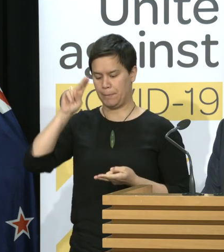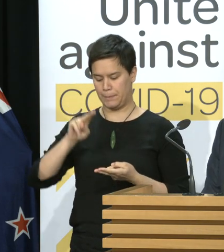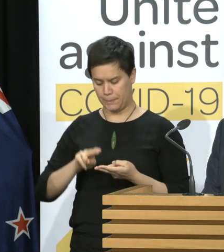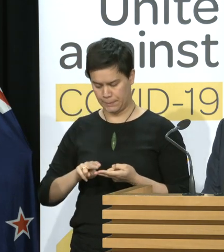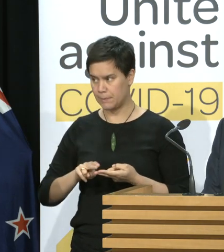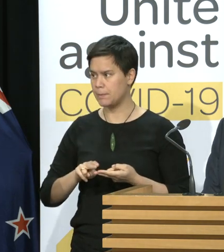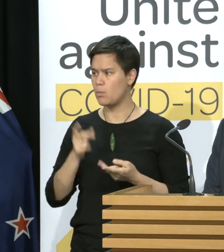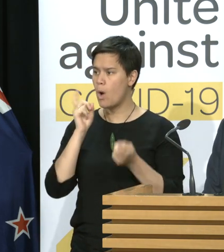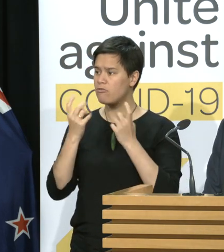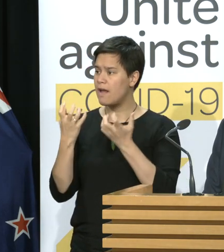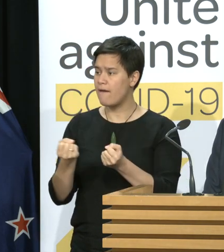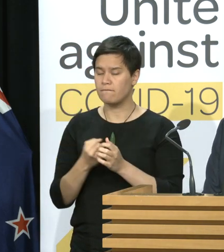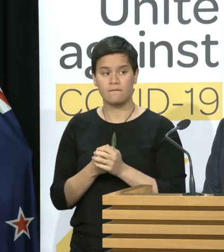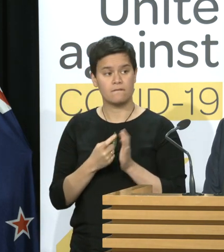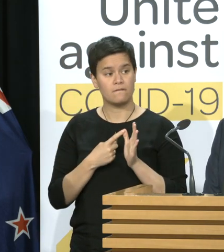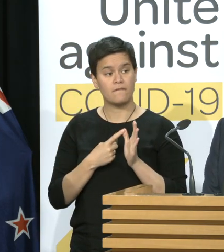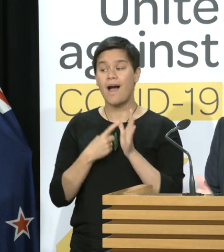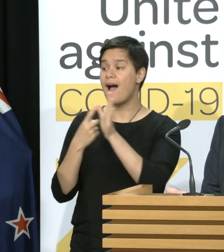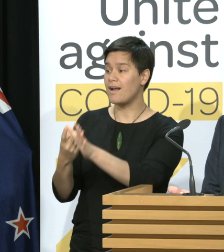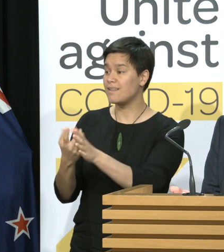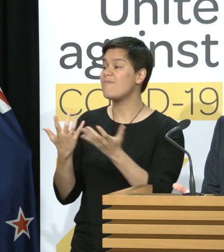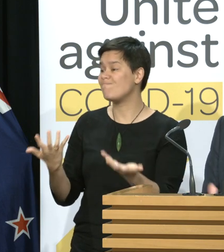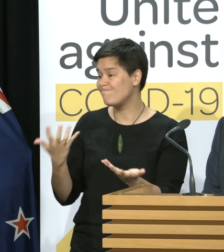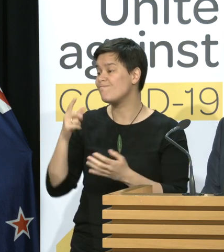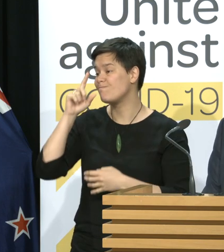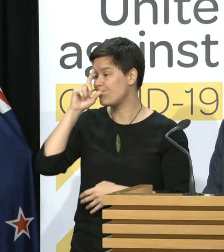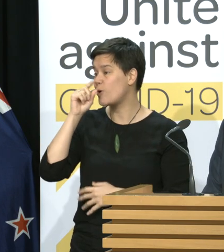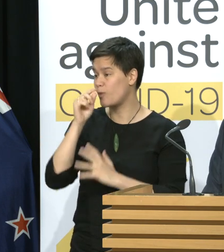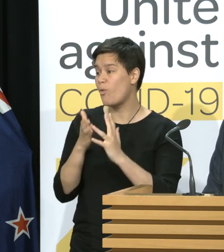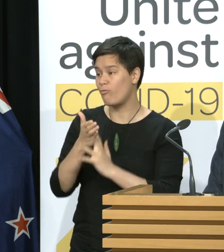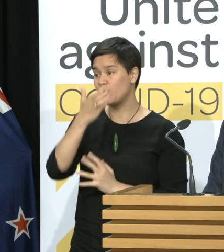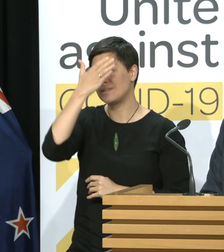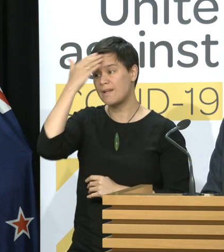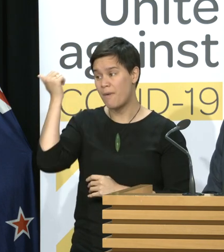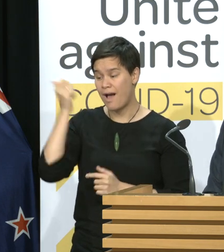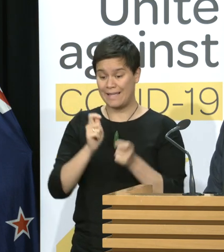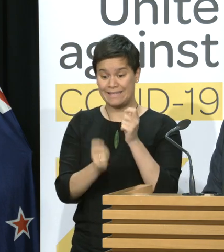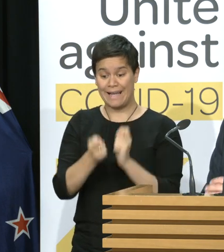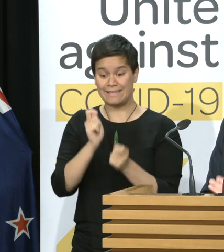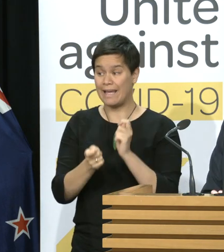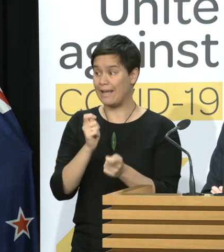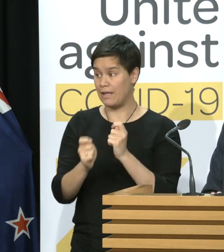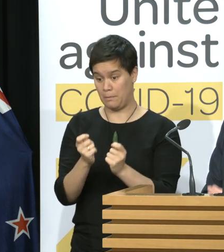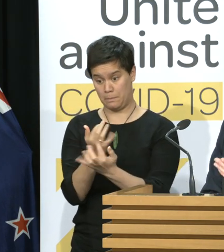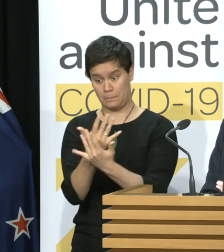So it's possible that testing will drop off. And there are a couple of reasons for that.